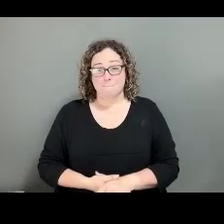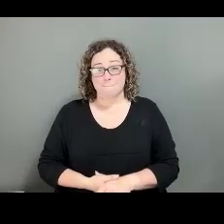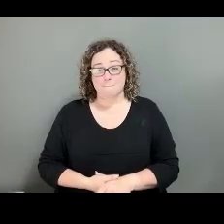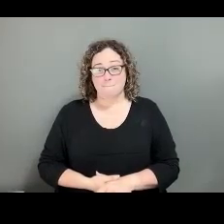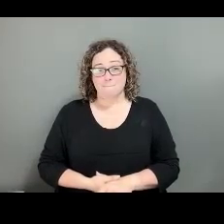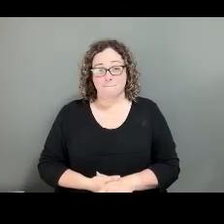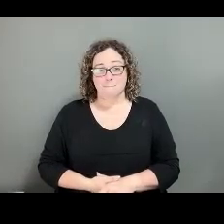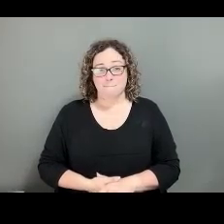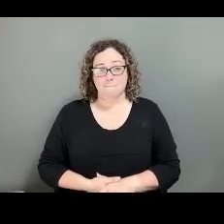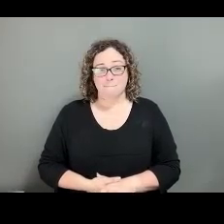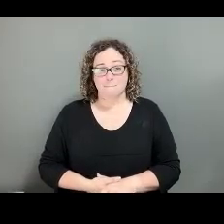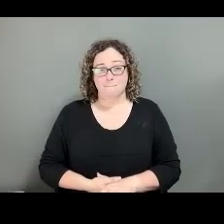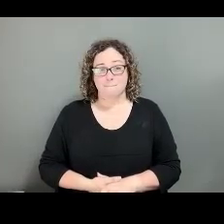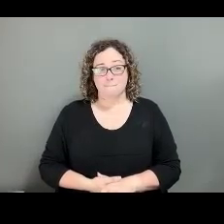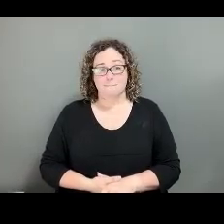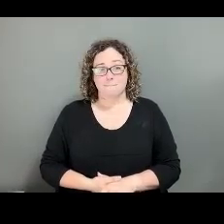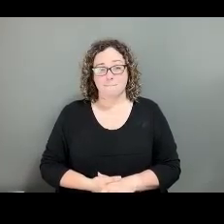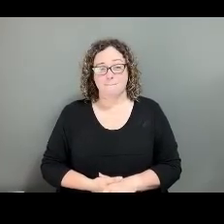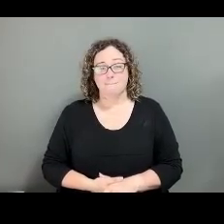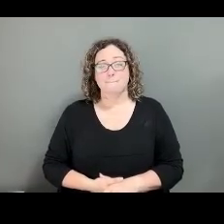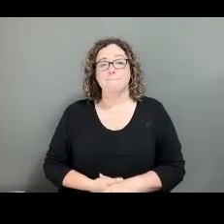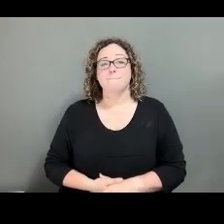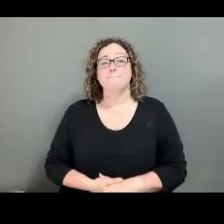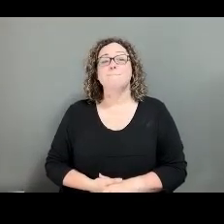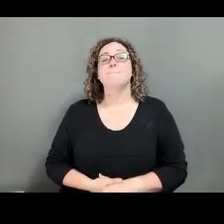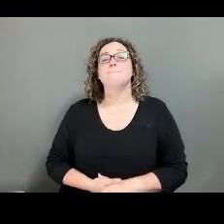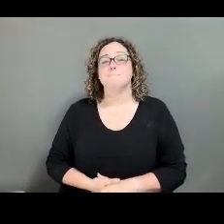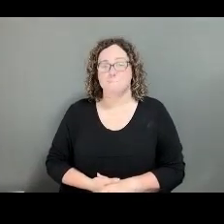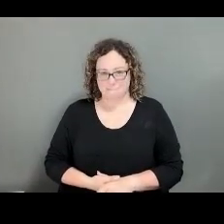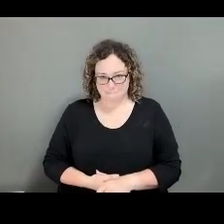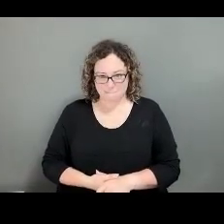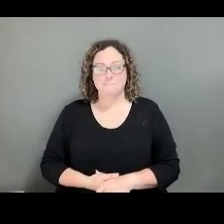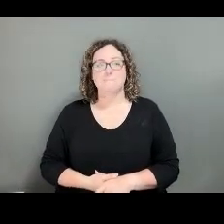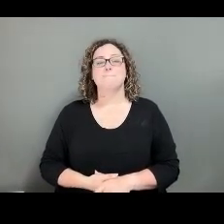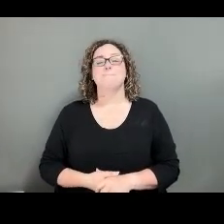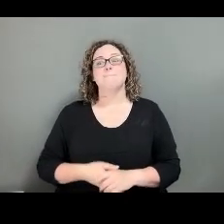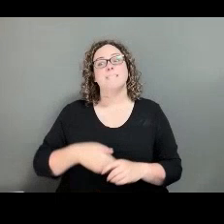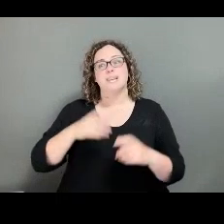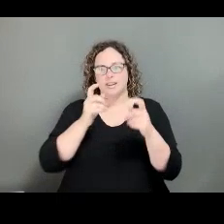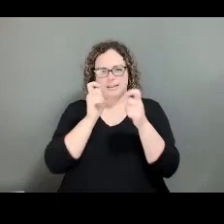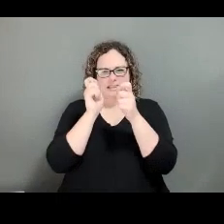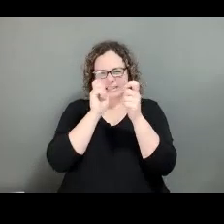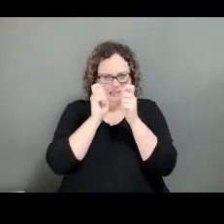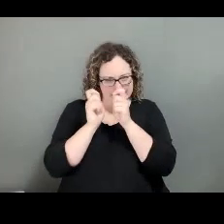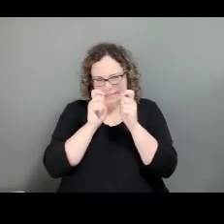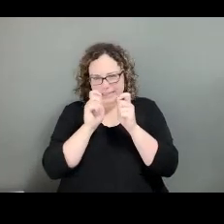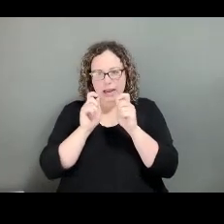I will just swap the view around so hopefully everyone can.